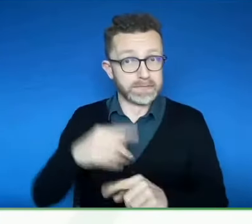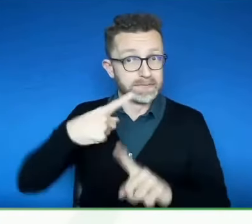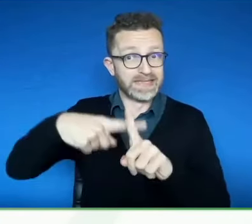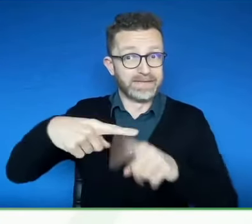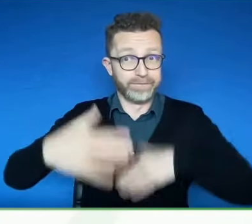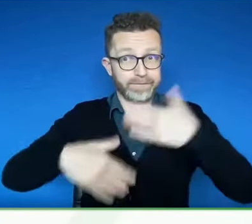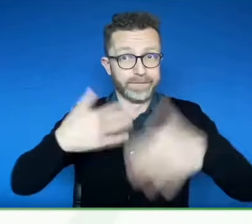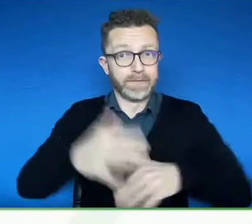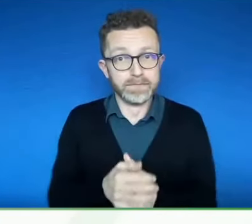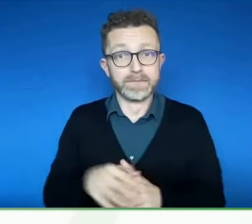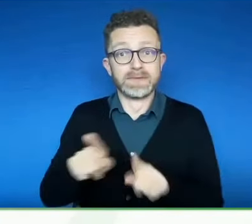I am very happy.